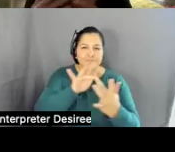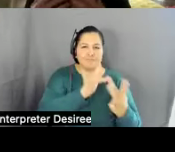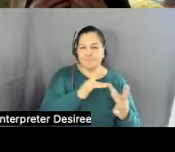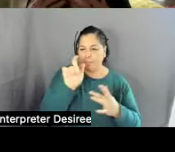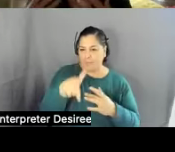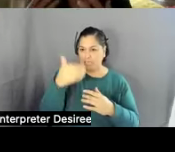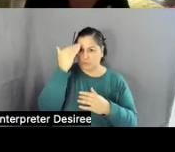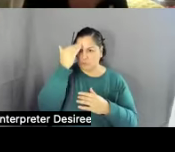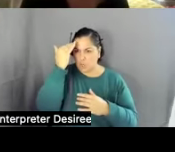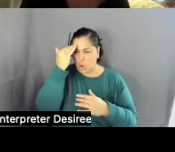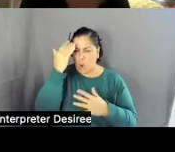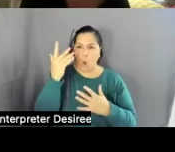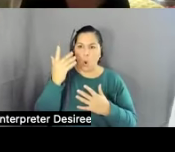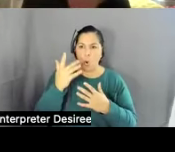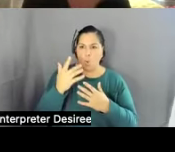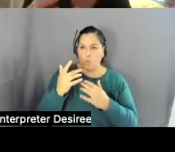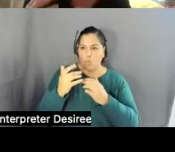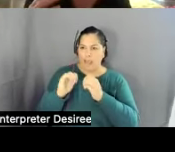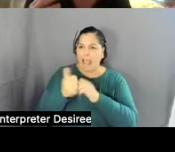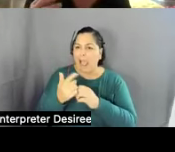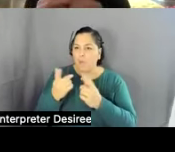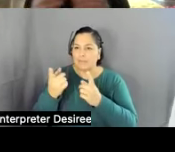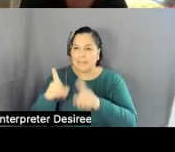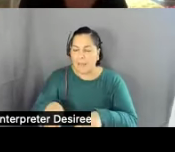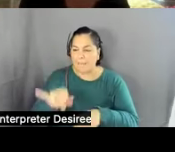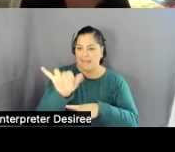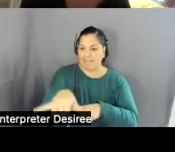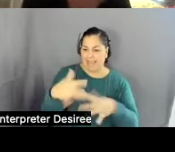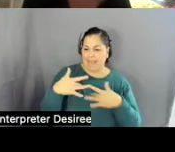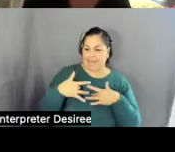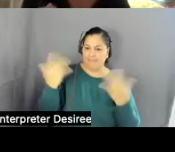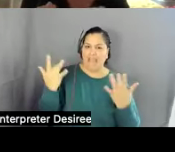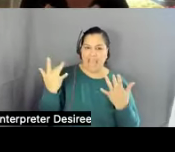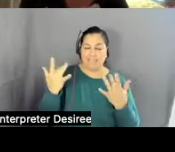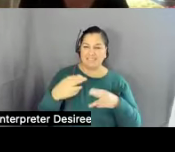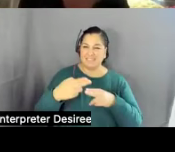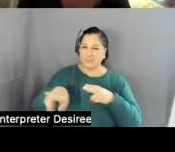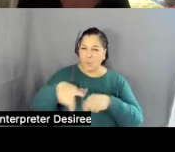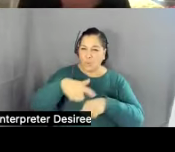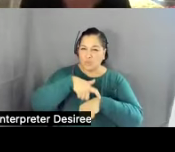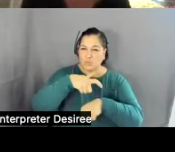And that is event is happening for a short amount of time and an appointed time,